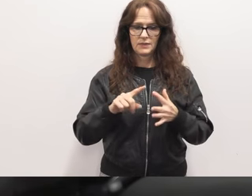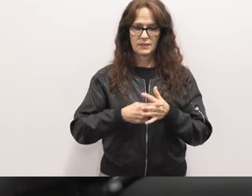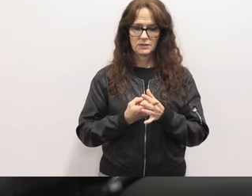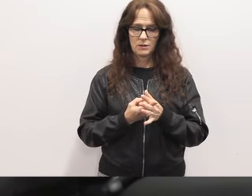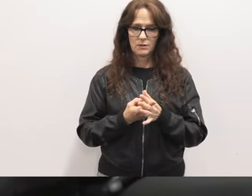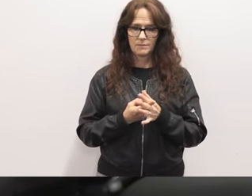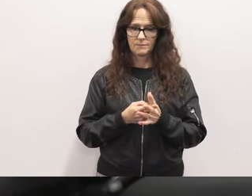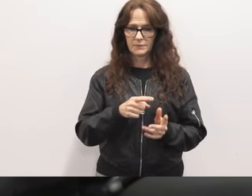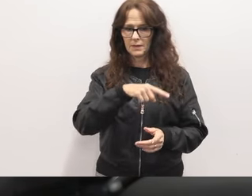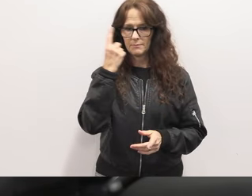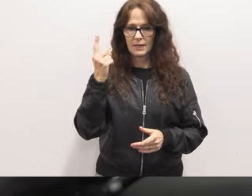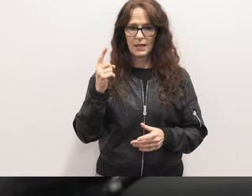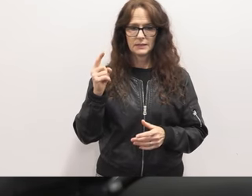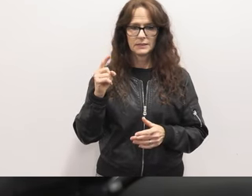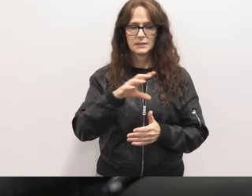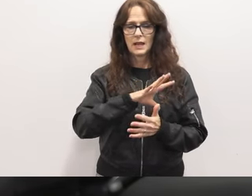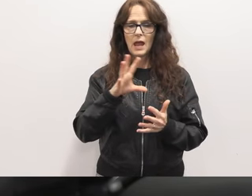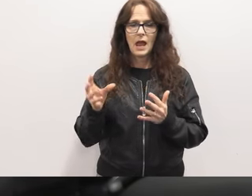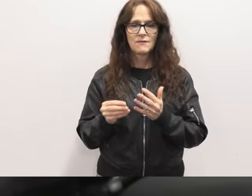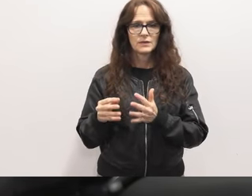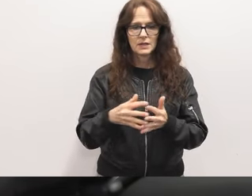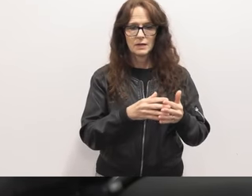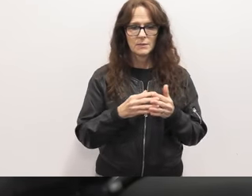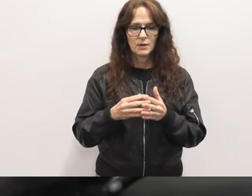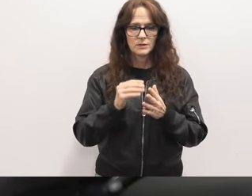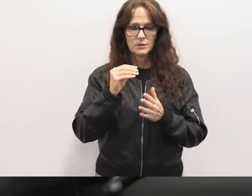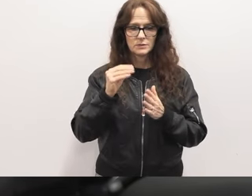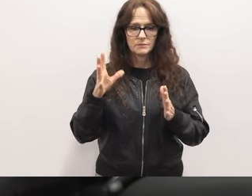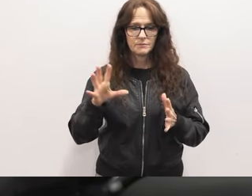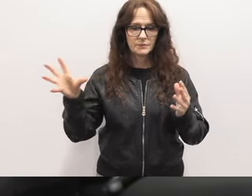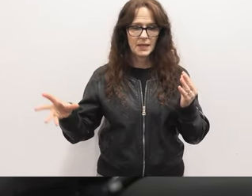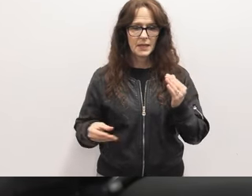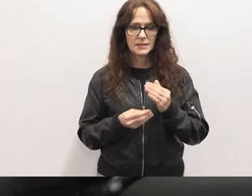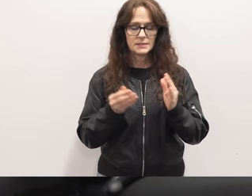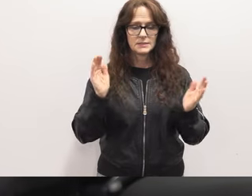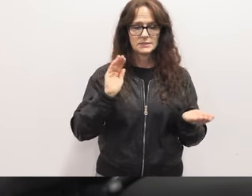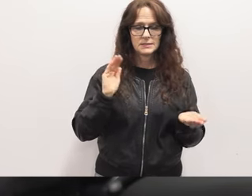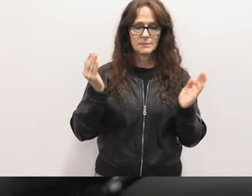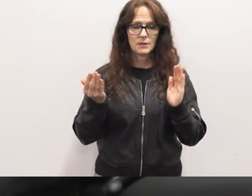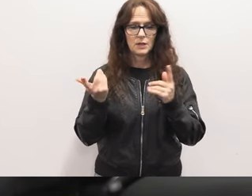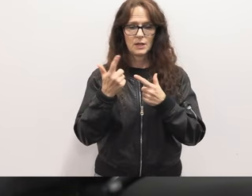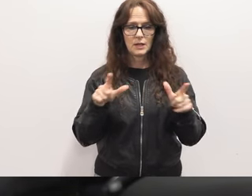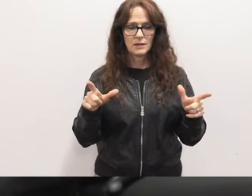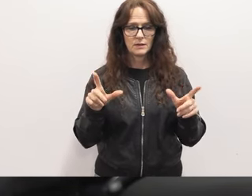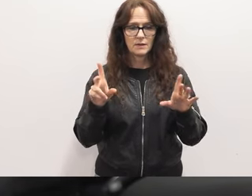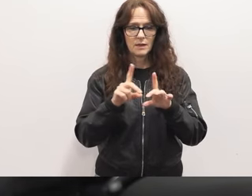Black and African American students adding similar language to that of the district goal